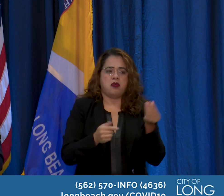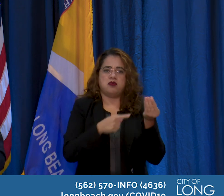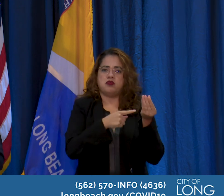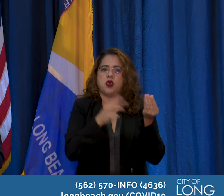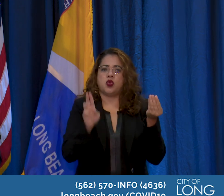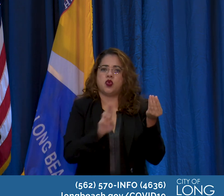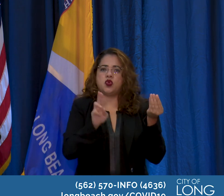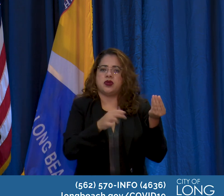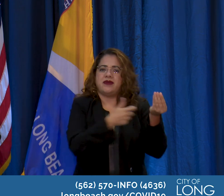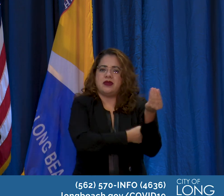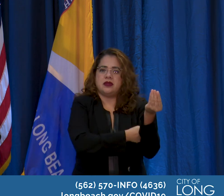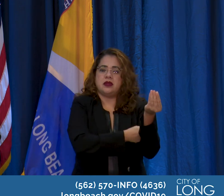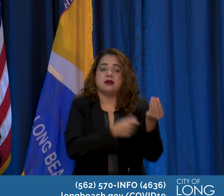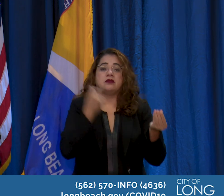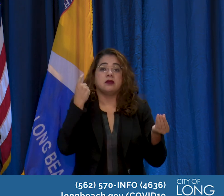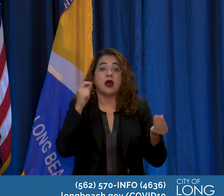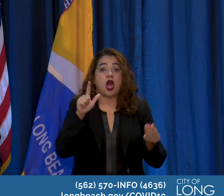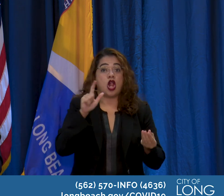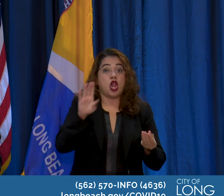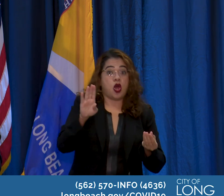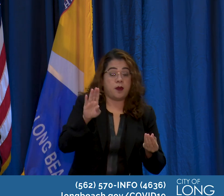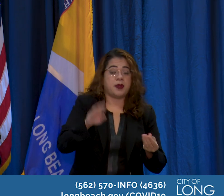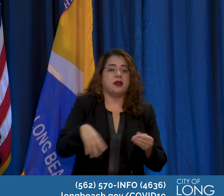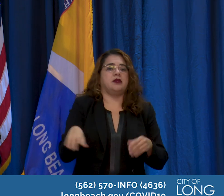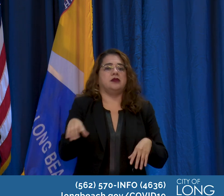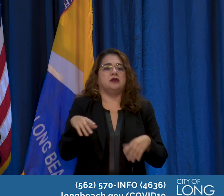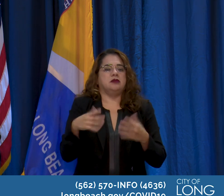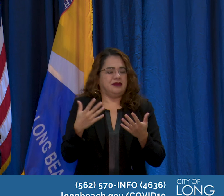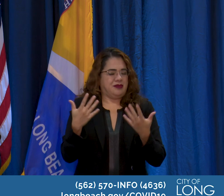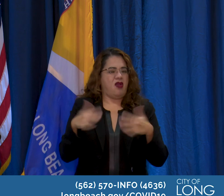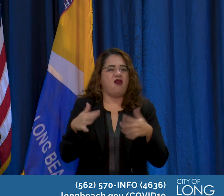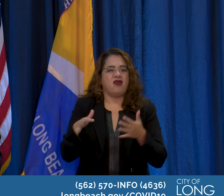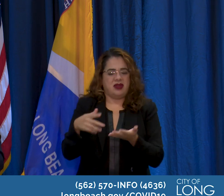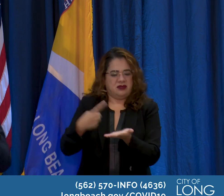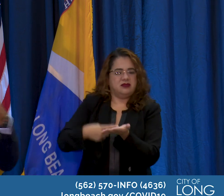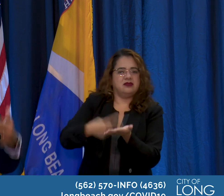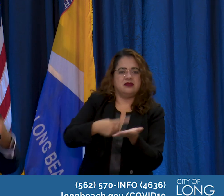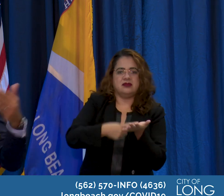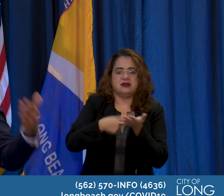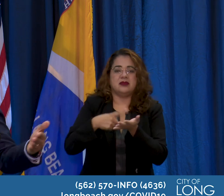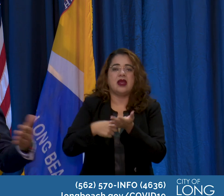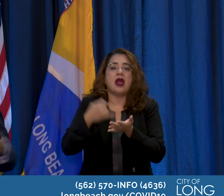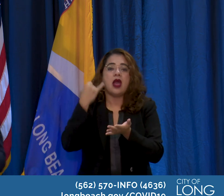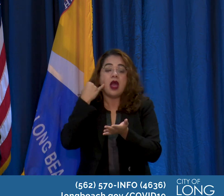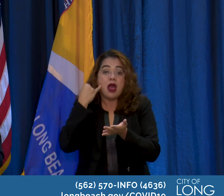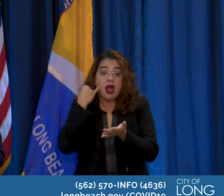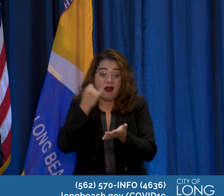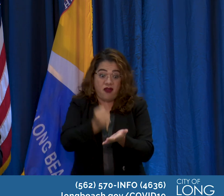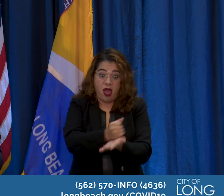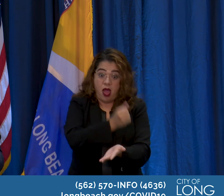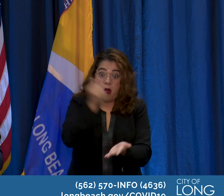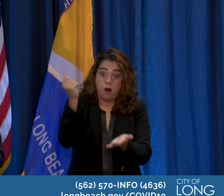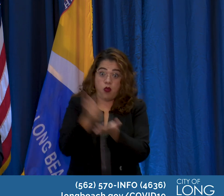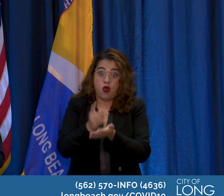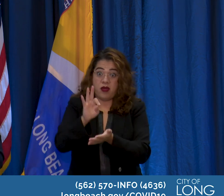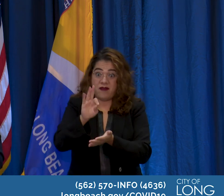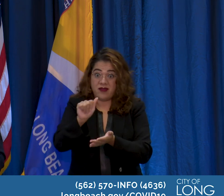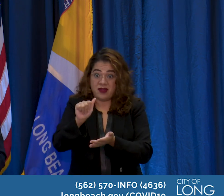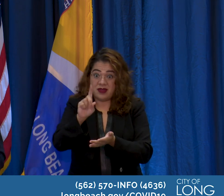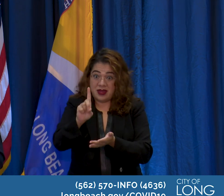and discussions on how the vaccine, once approved and once verified by the state, will be distributed.